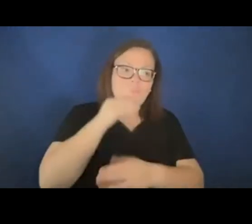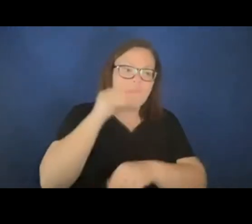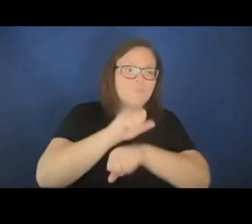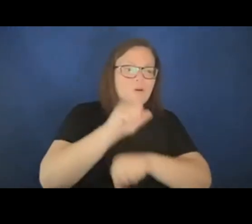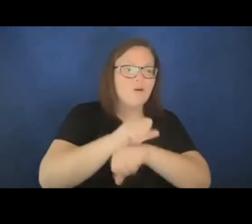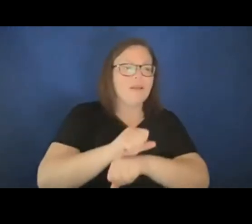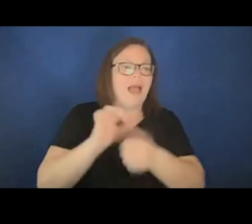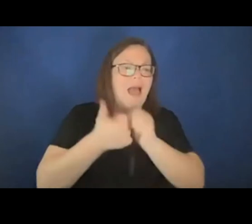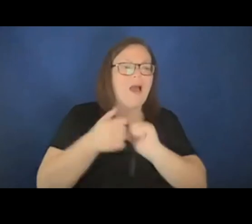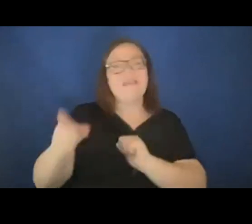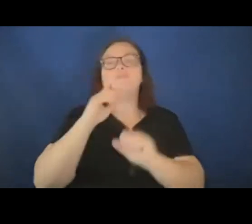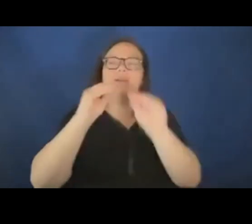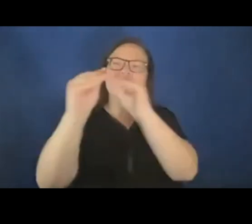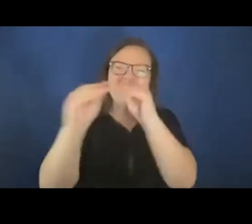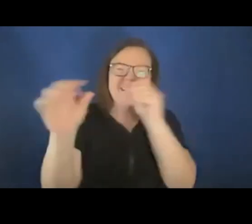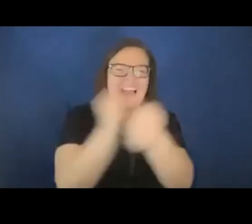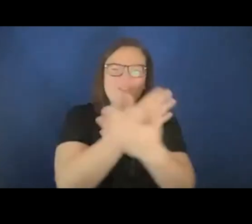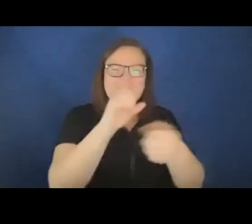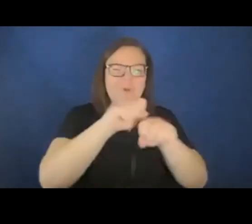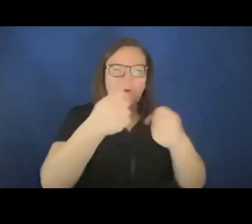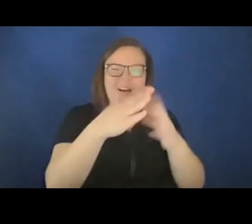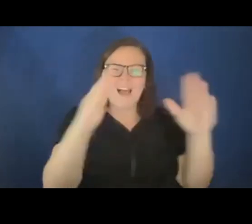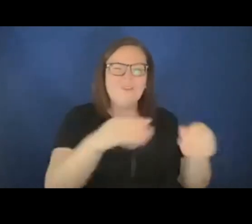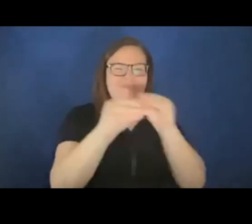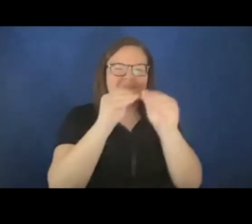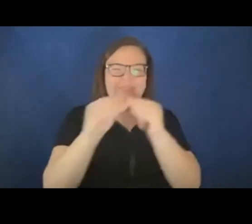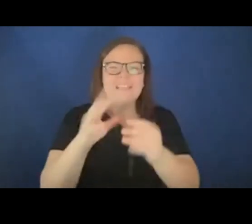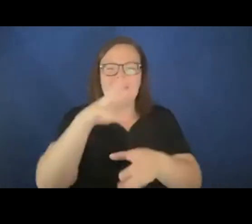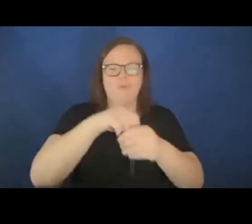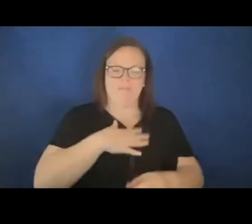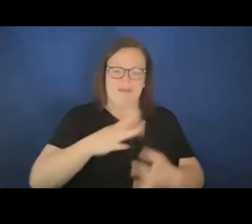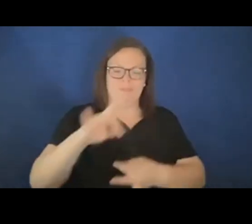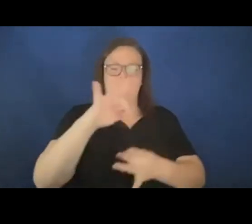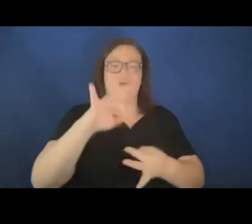he would fix anything broken in the house, including my spirit; how I can always call